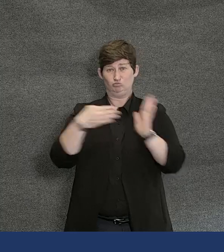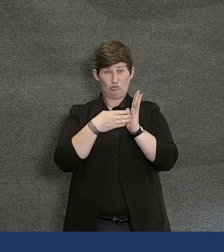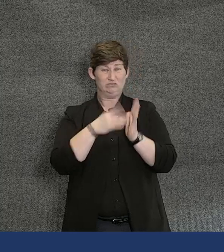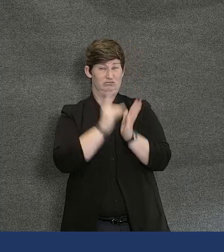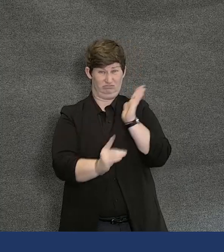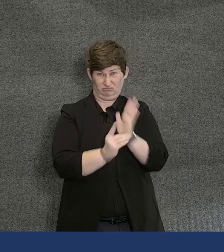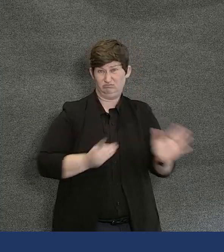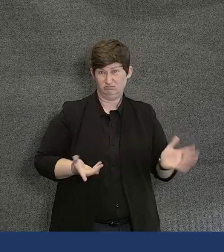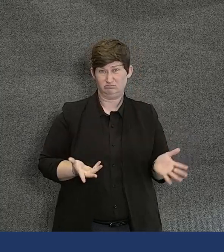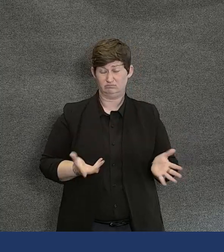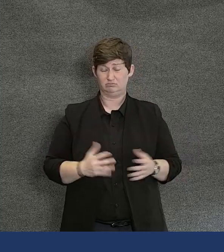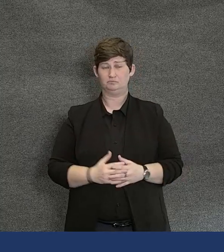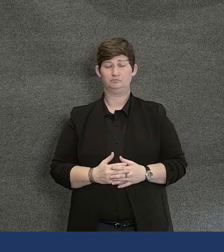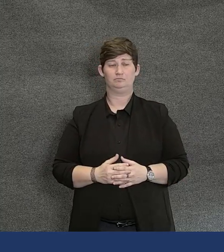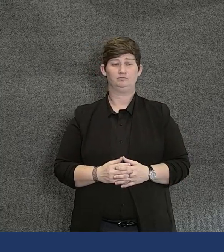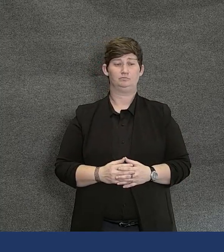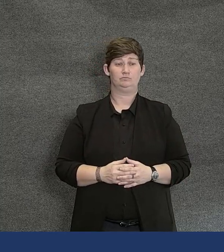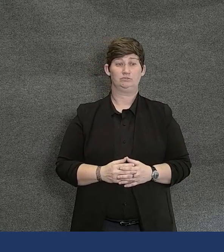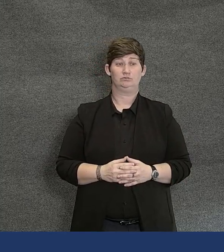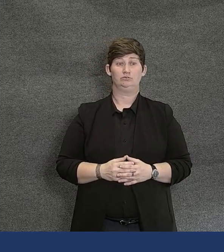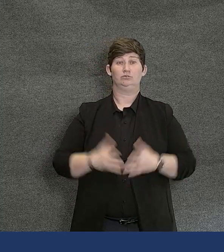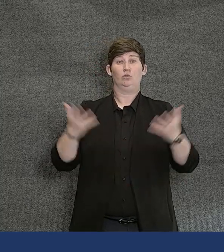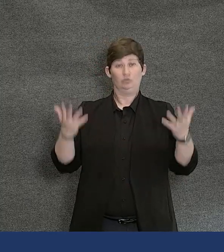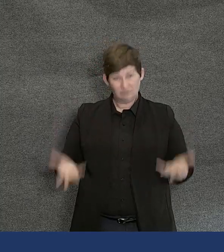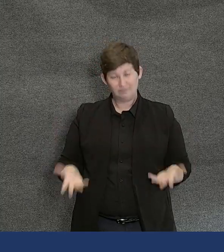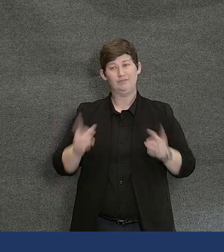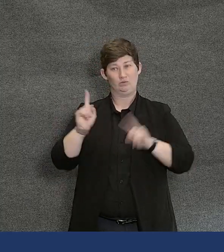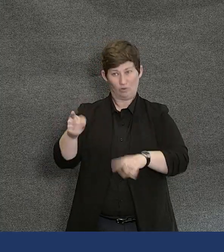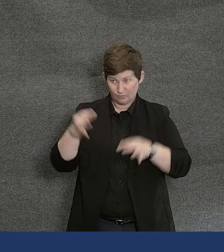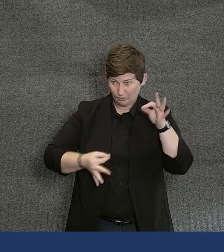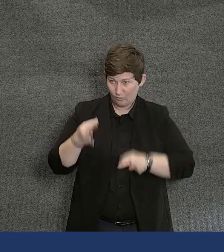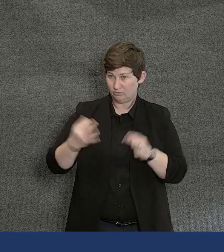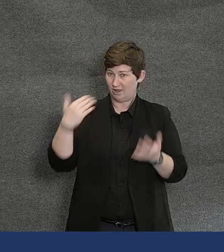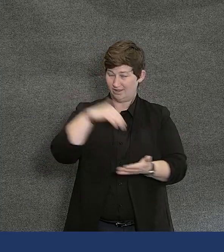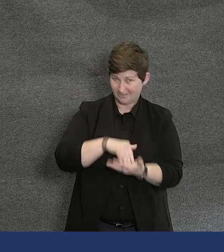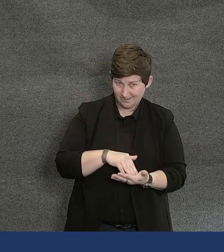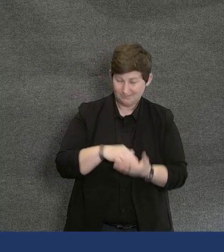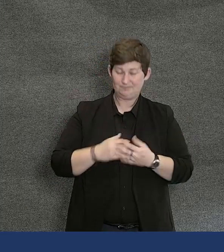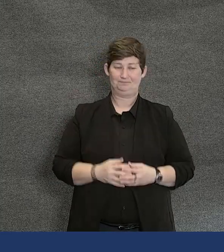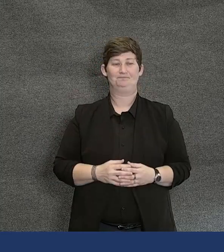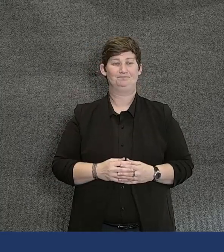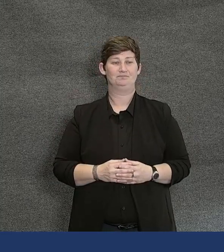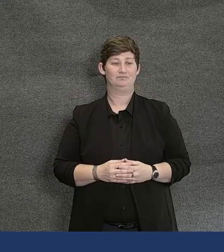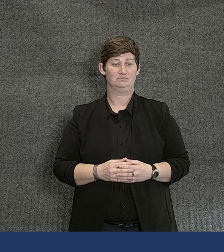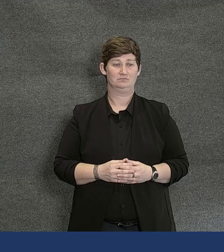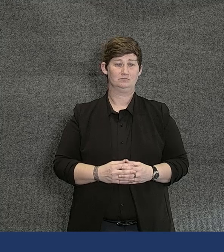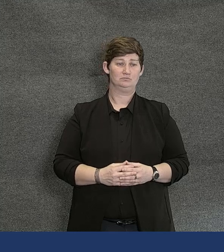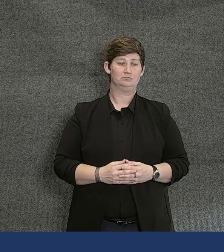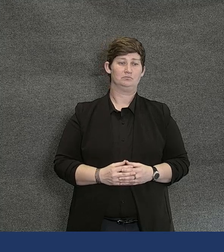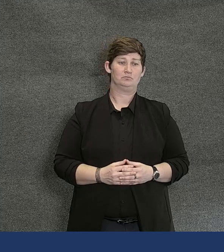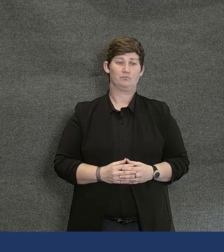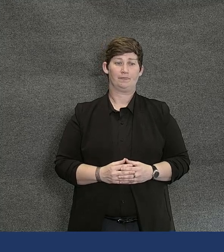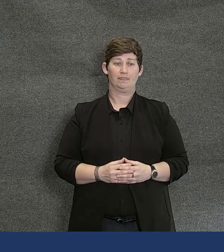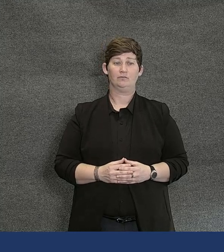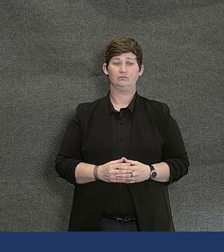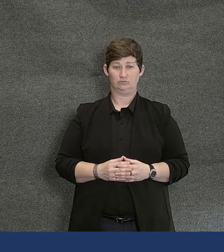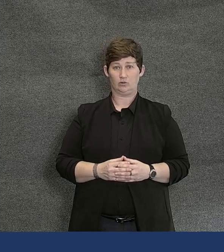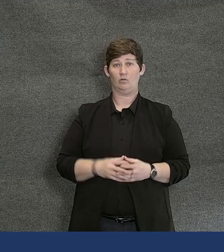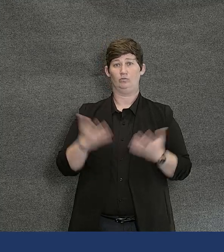And so we went to court and we used the law to move forward.